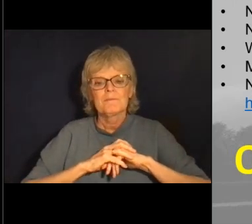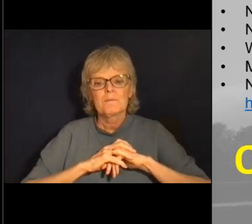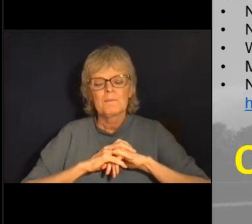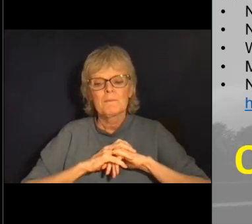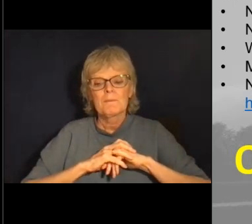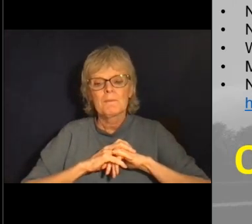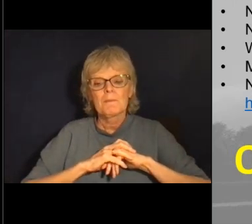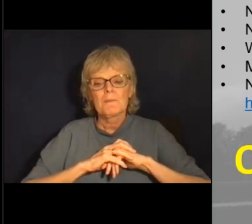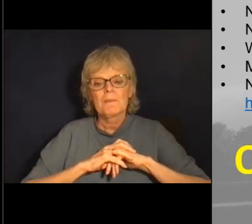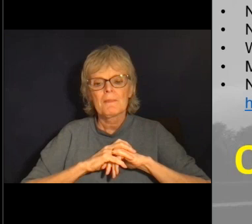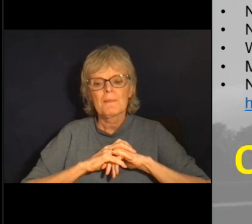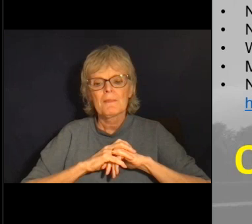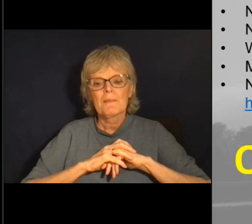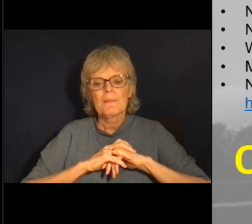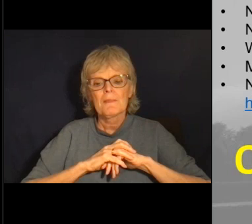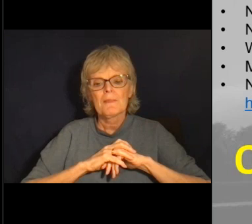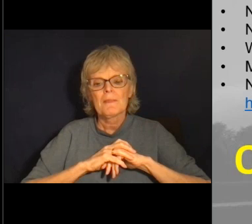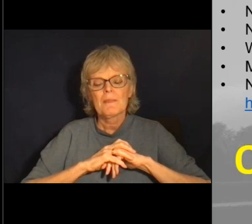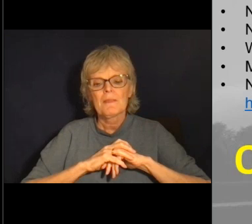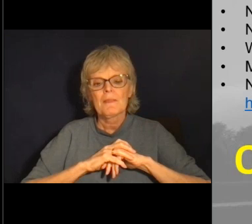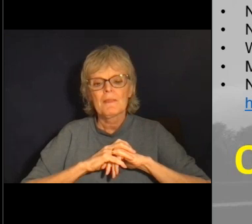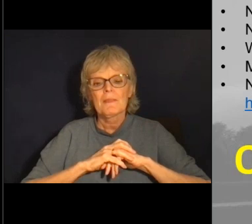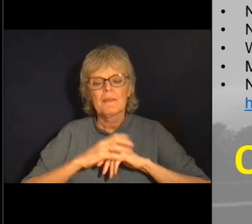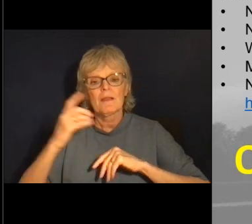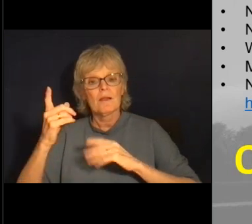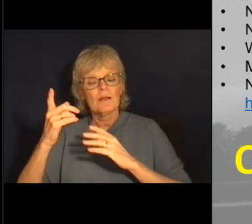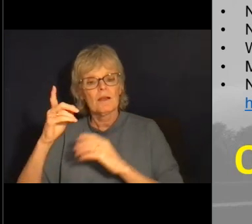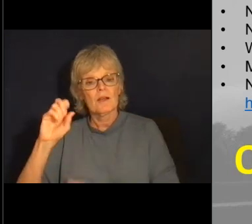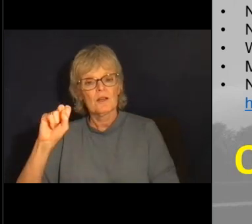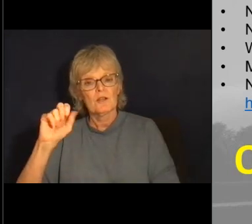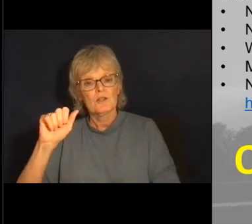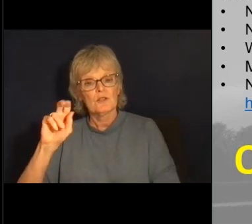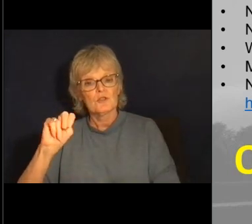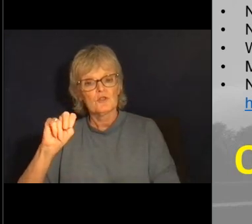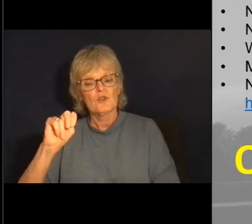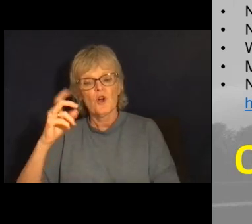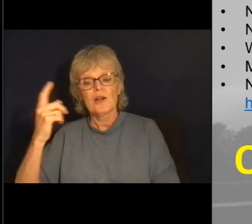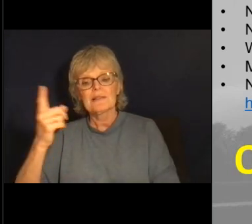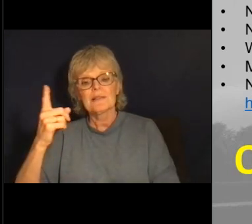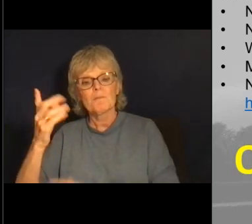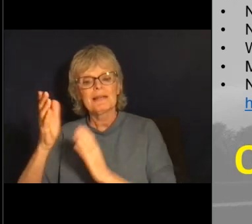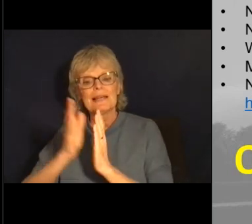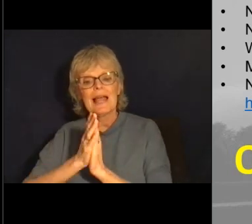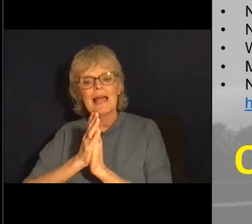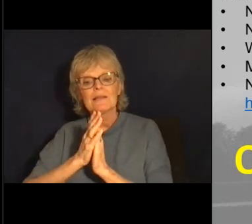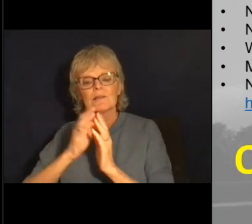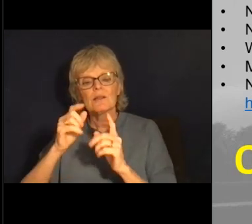[Katherine] Great, and actually we had a request. Sean, would you mind just maximizing your face